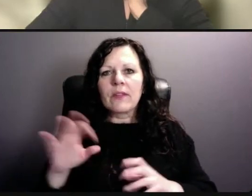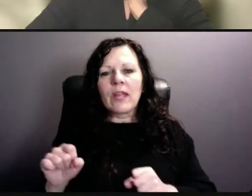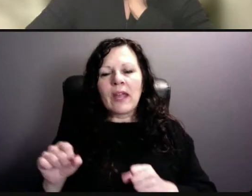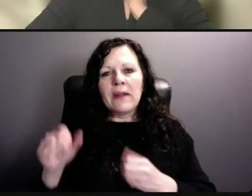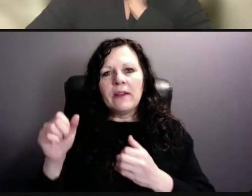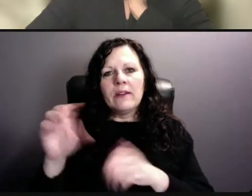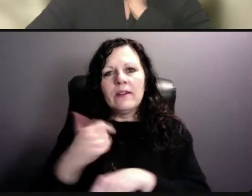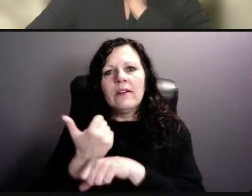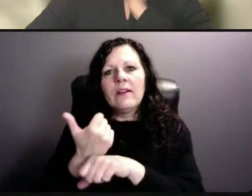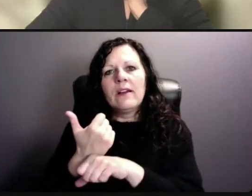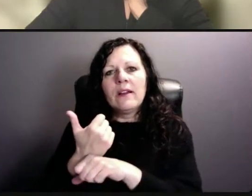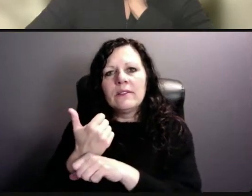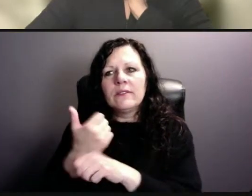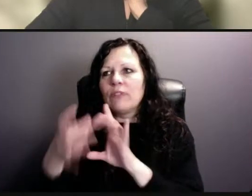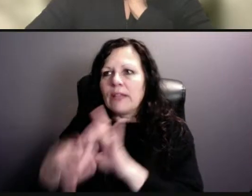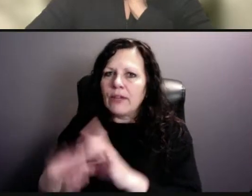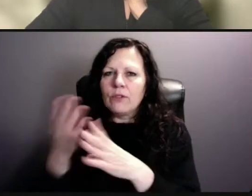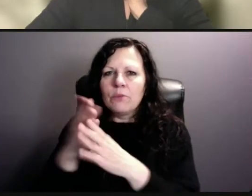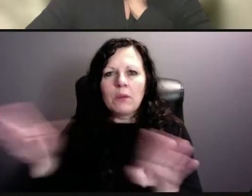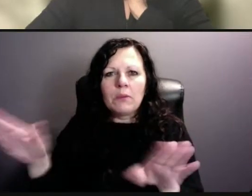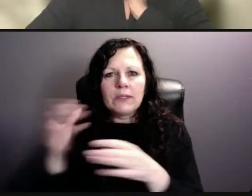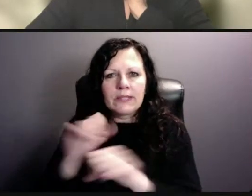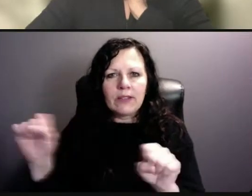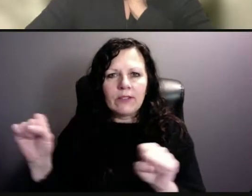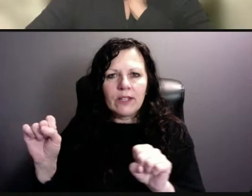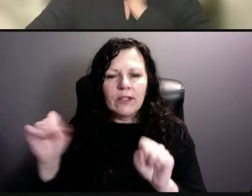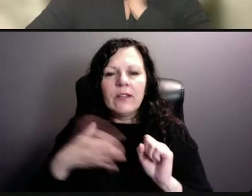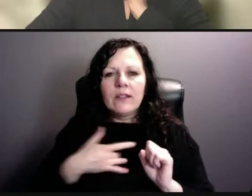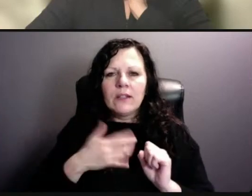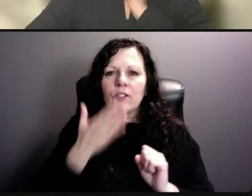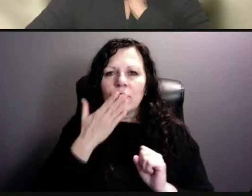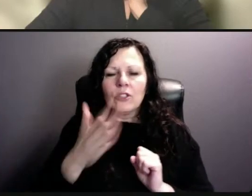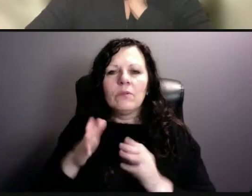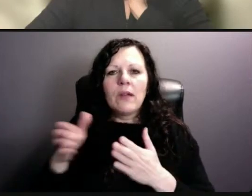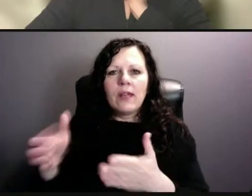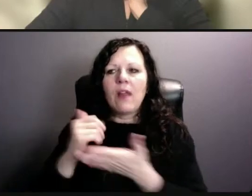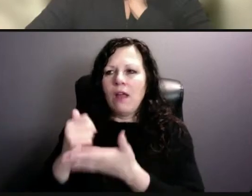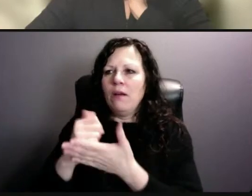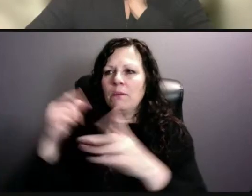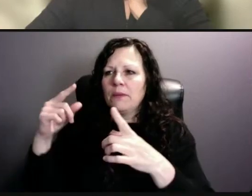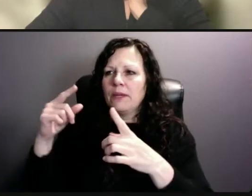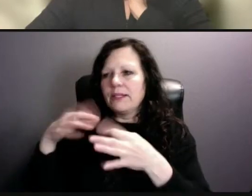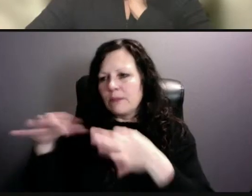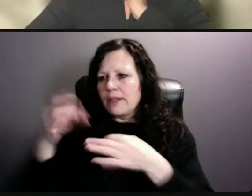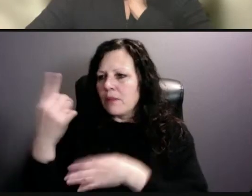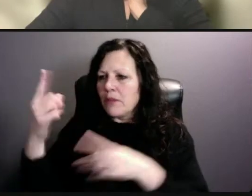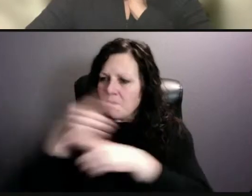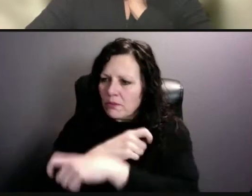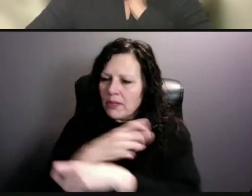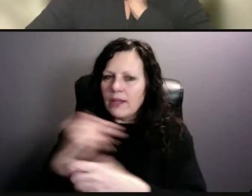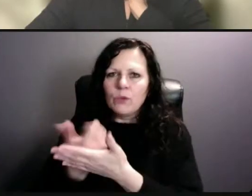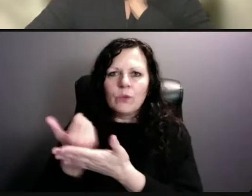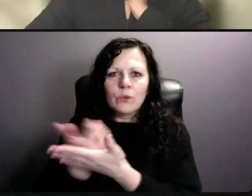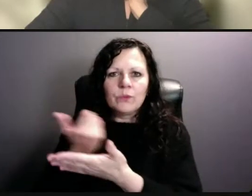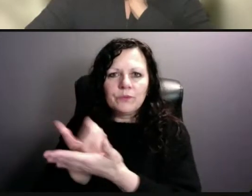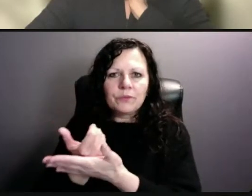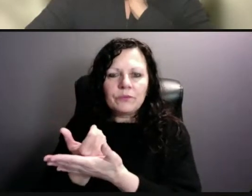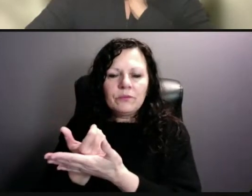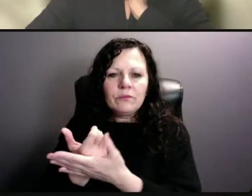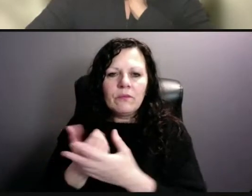LOOKING BETTER BECAUSE OF THAT